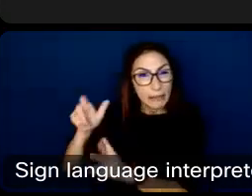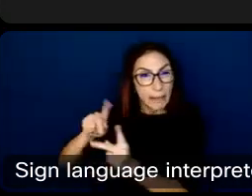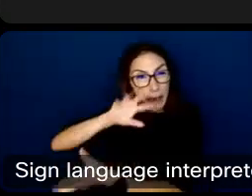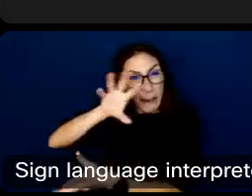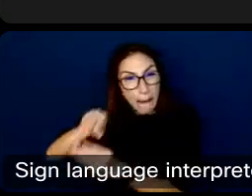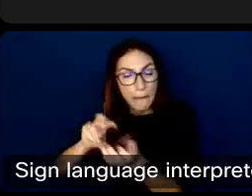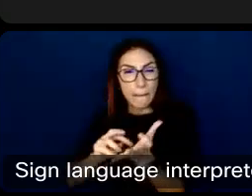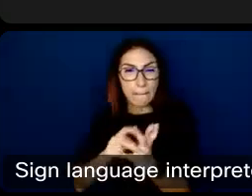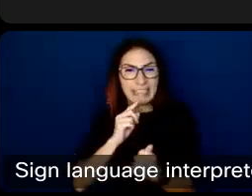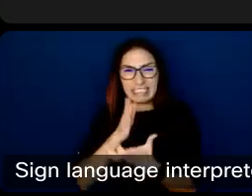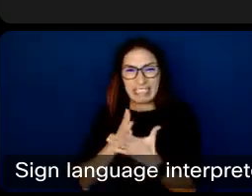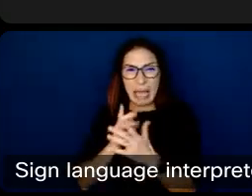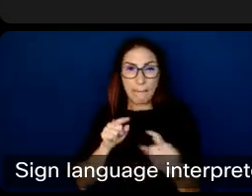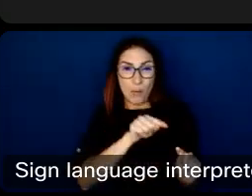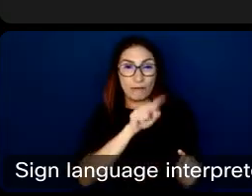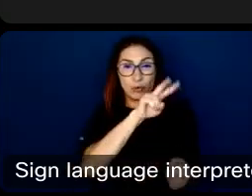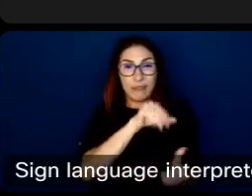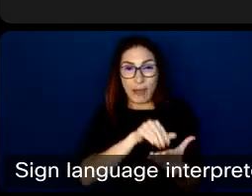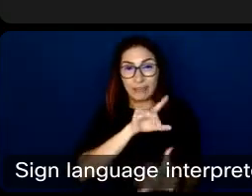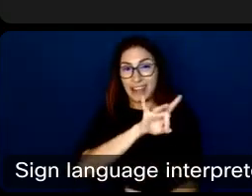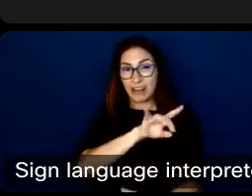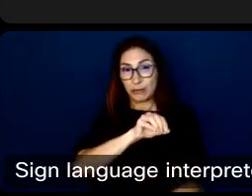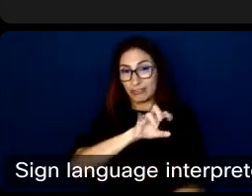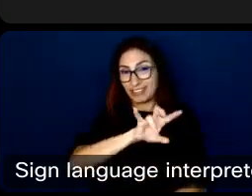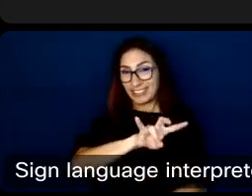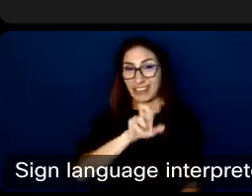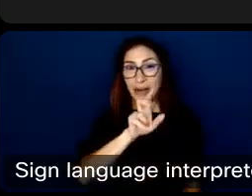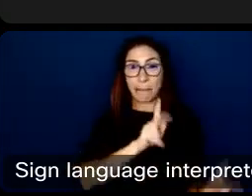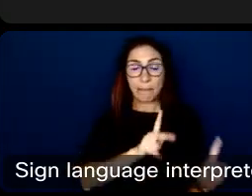reported with HIV or AIDS elsewhere and then subsequently